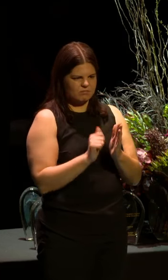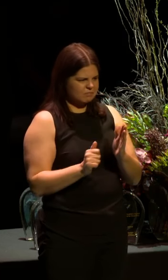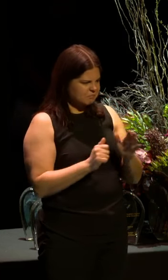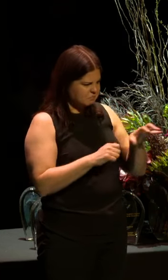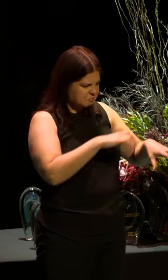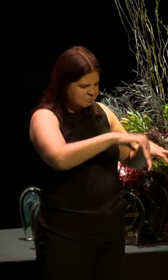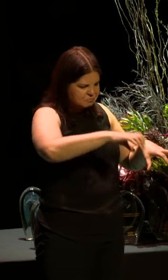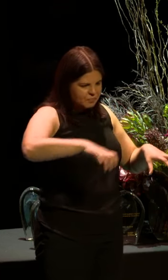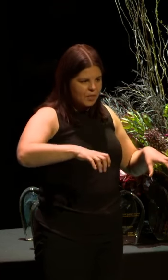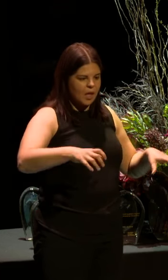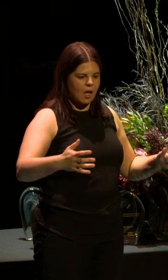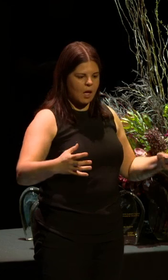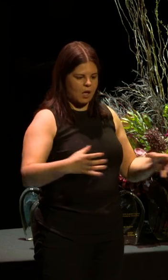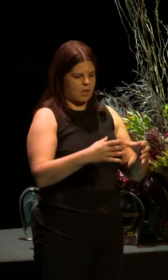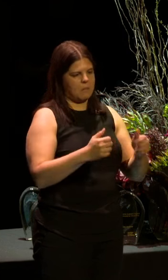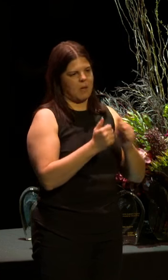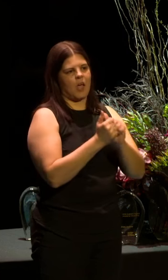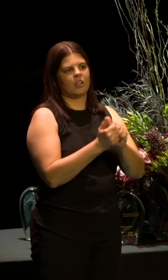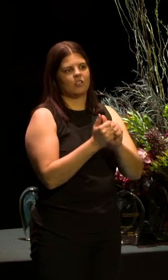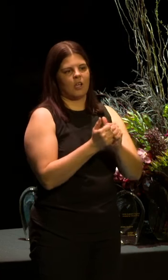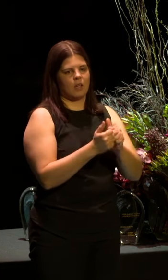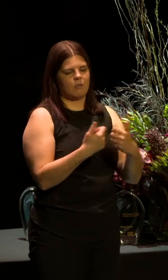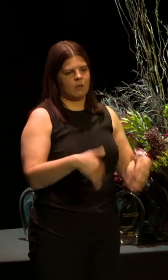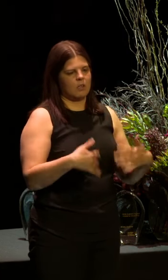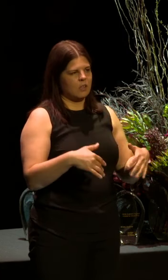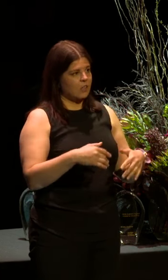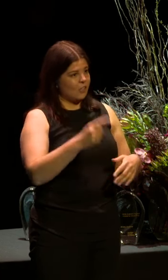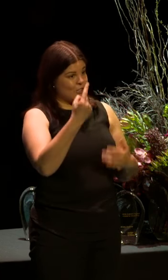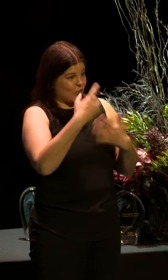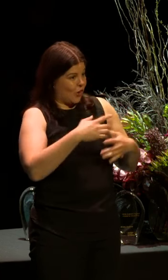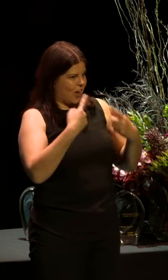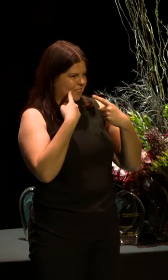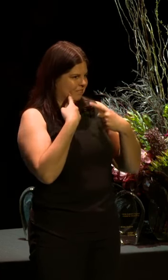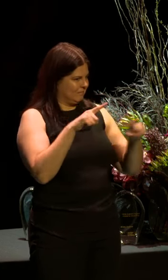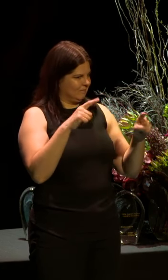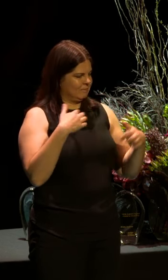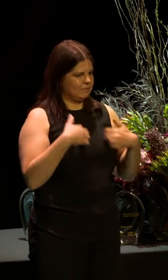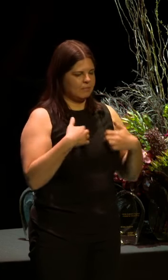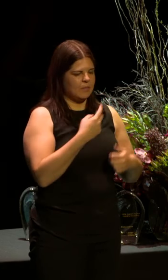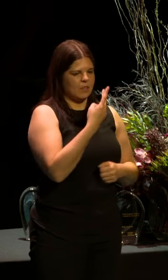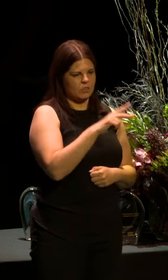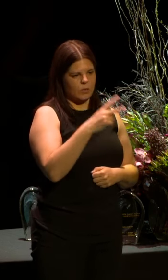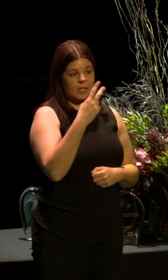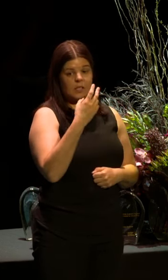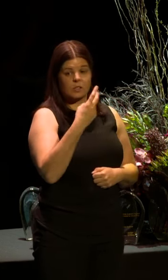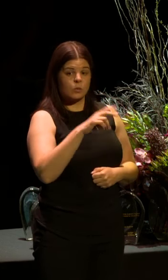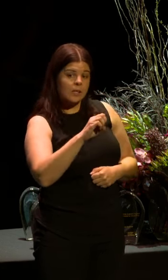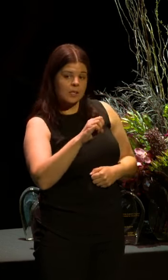I'm delighted to announce tonight that in 2020, the award goes to Rea.